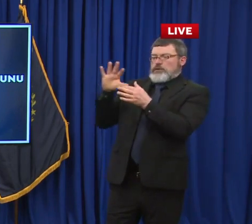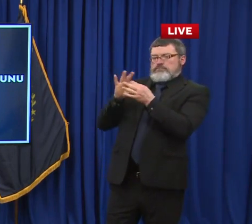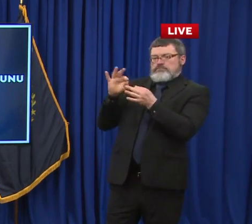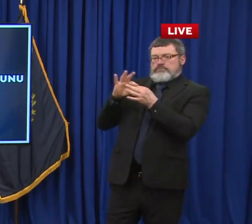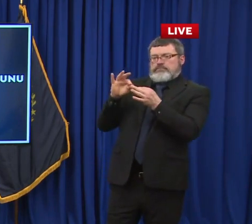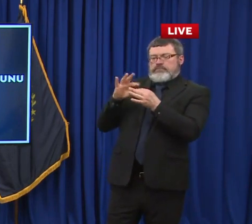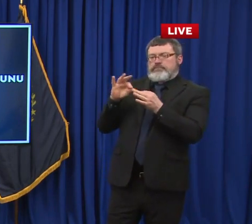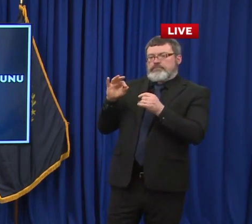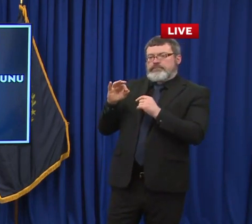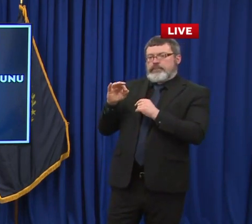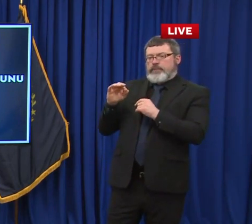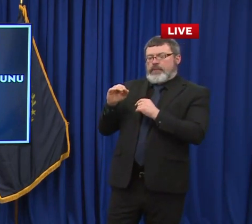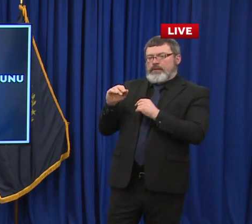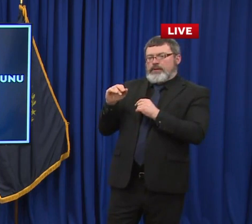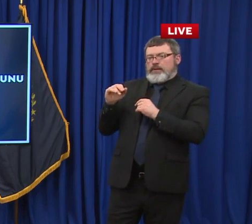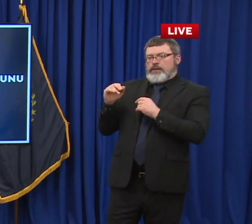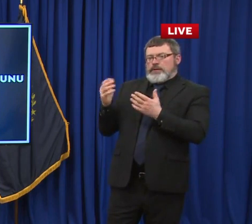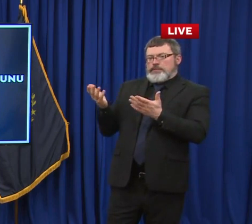HI, I HAVE A QUESTION REGARDING VACCINES.